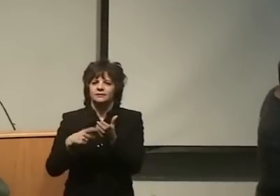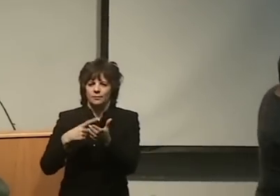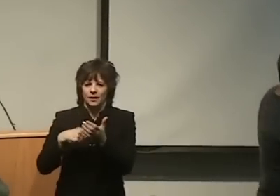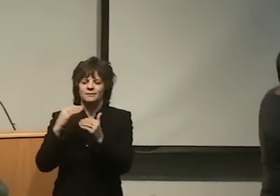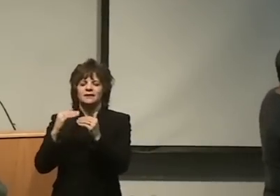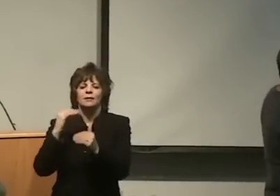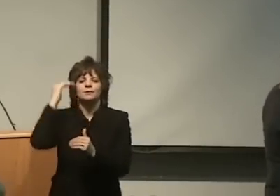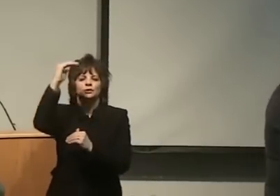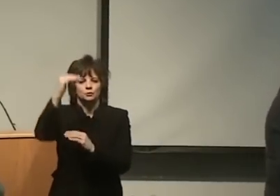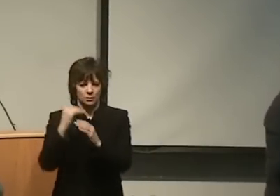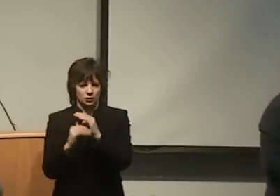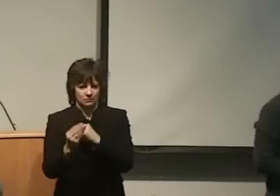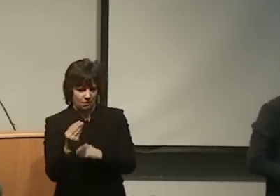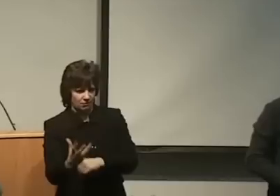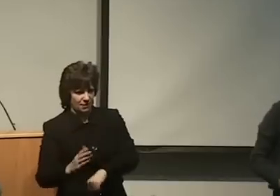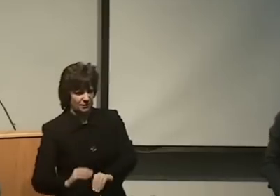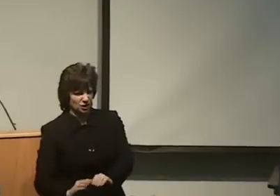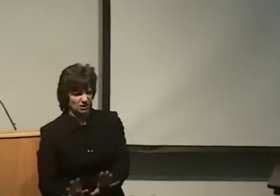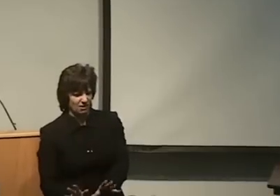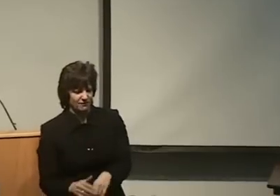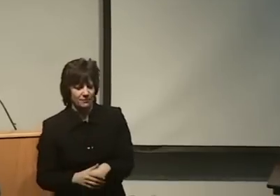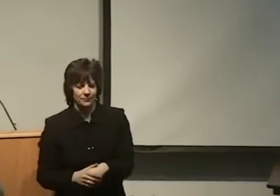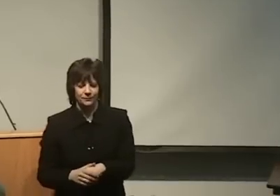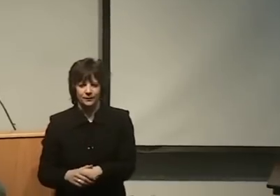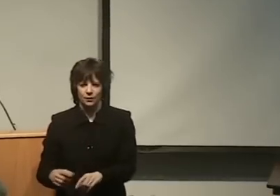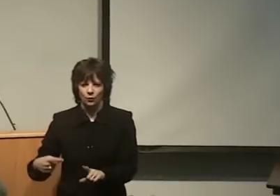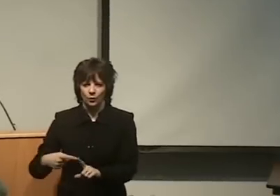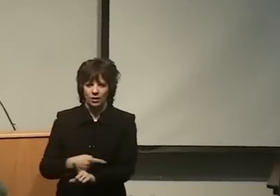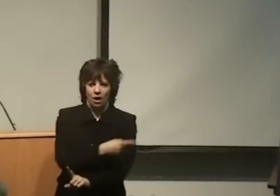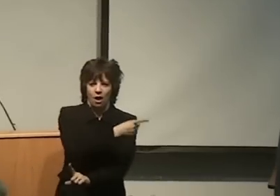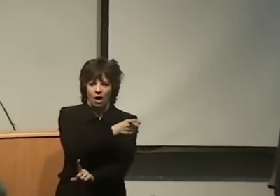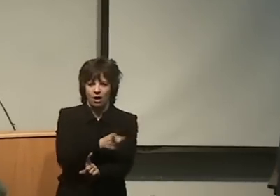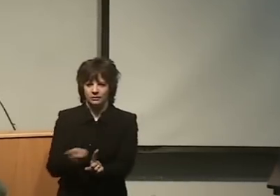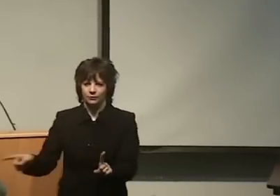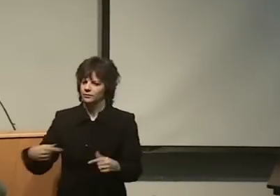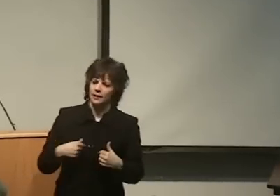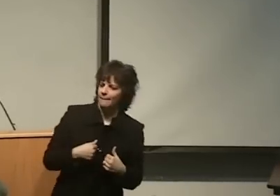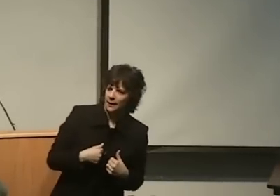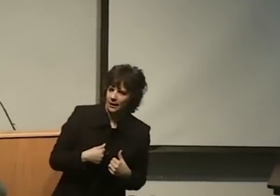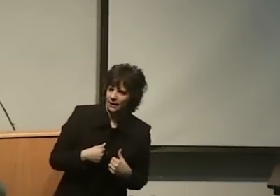We all digress, not me, but we all digress.